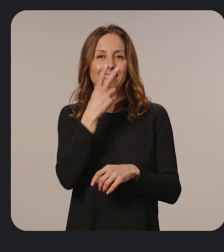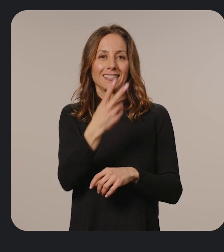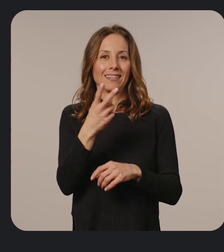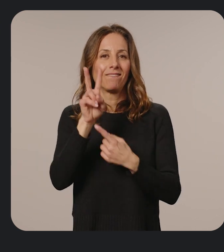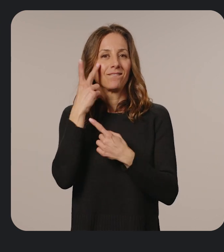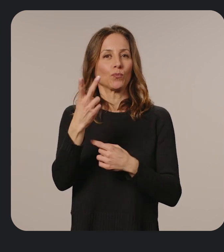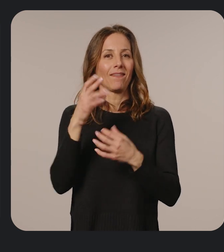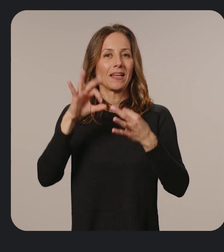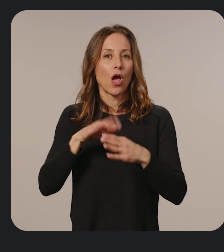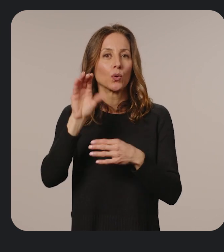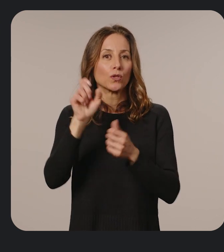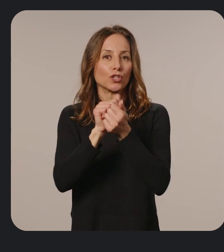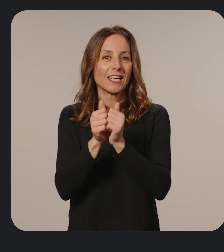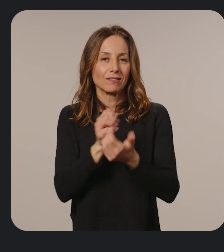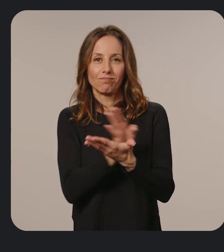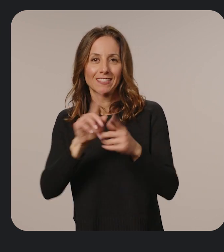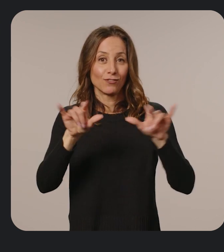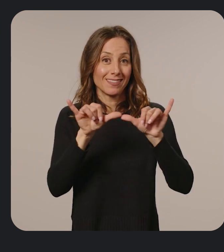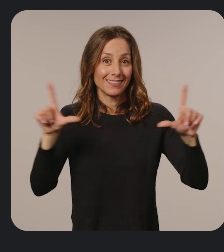can get visual feedback on code changes across a number of screen sizes.